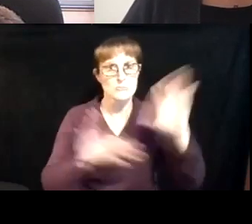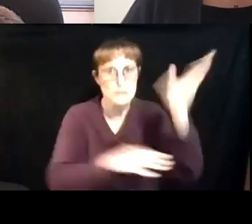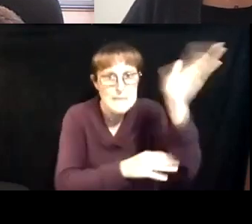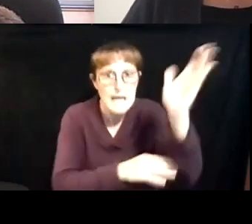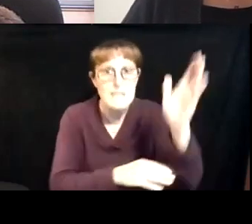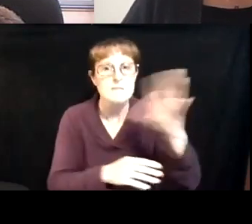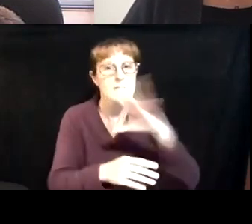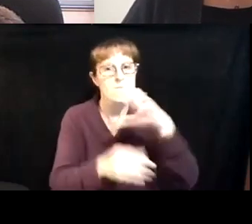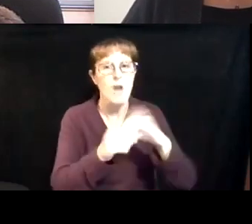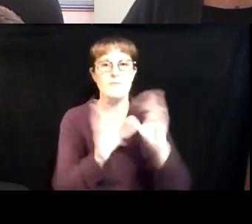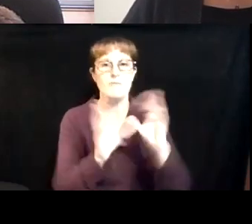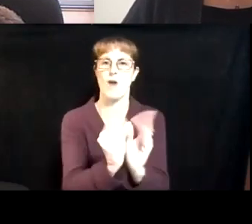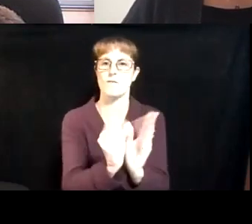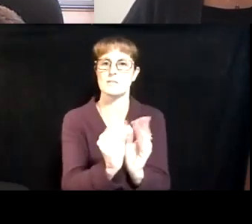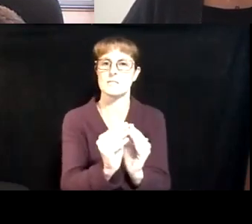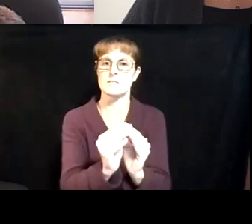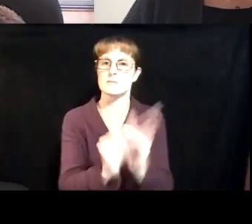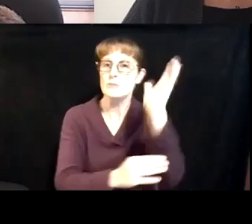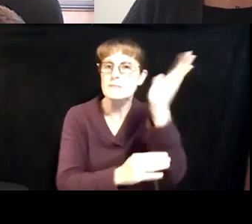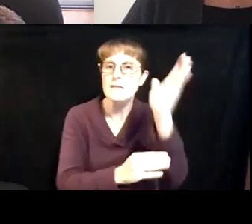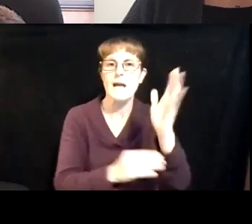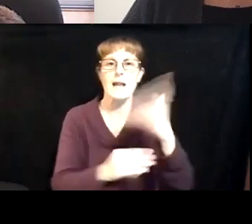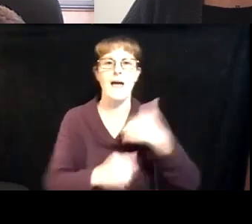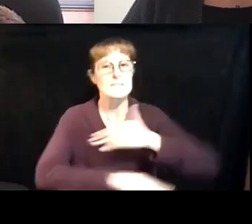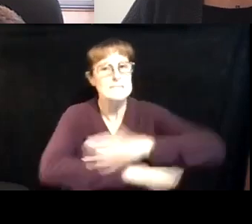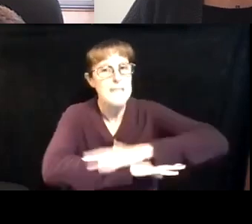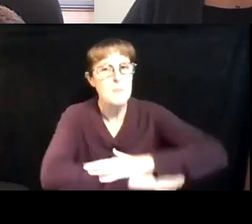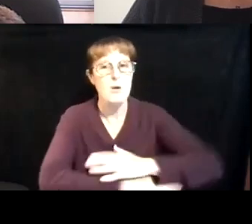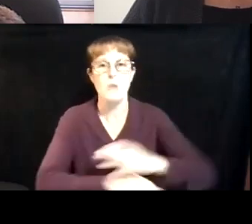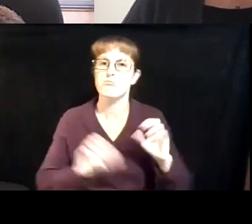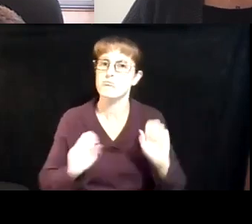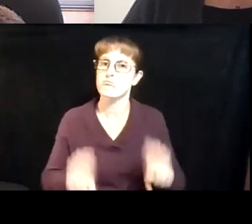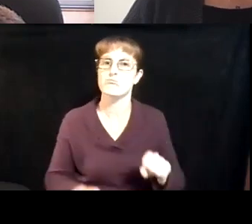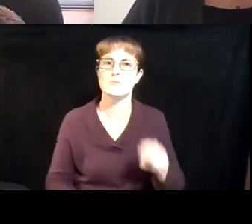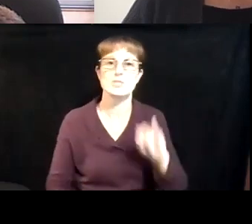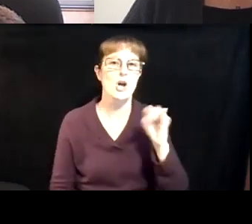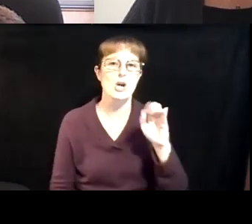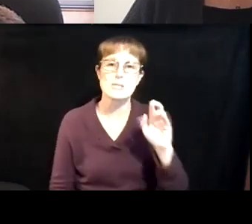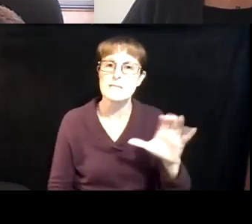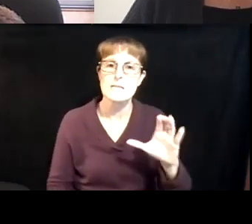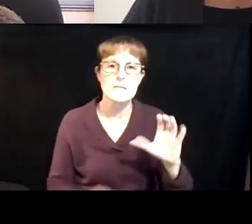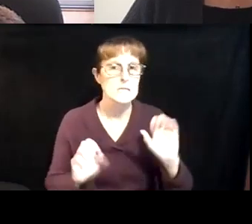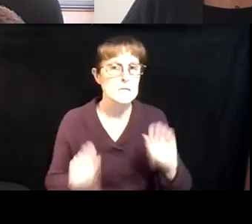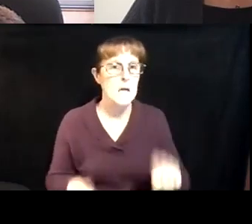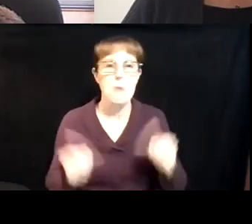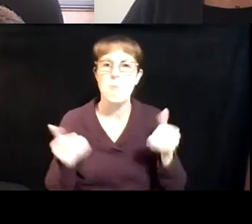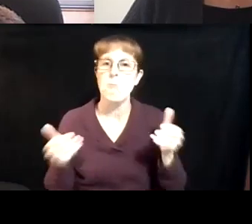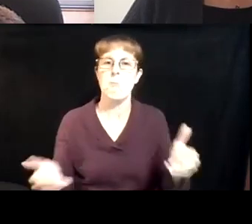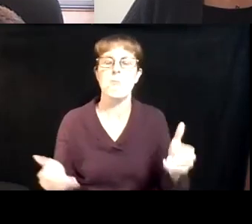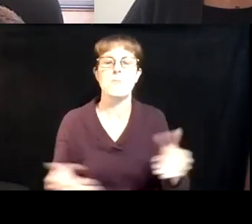the Judge Rotenberg's decision preventing Massachusetts from closing the JRC,